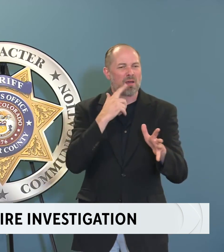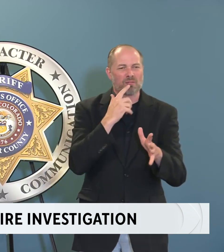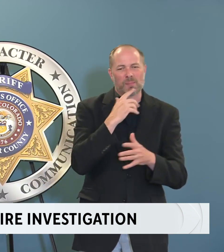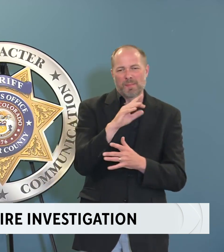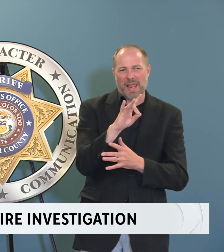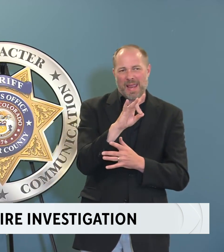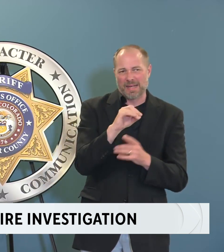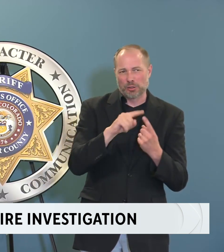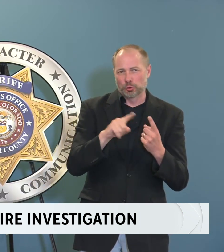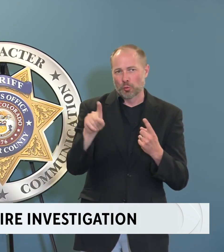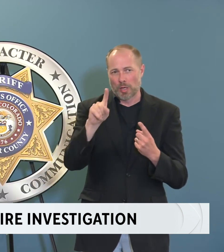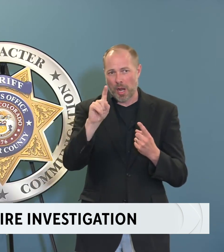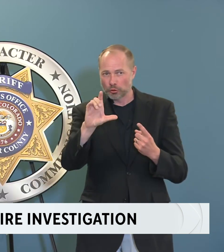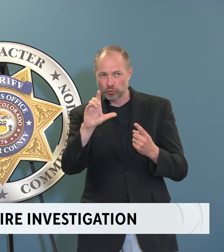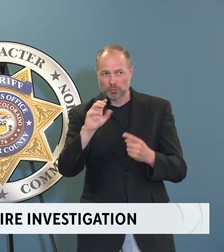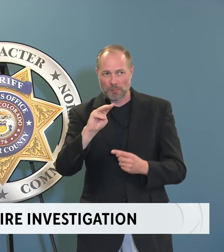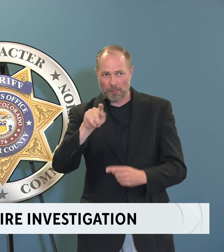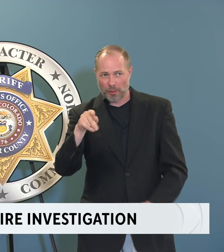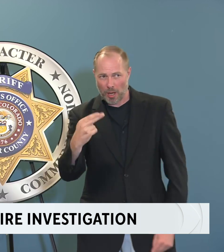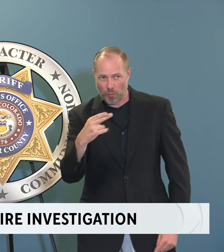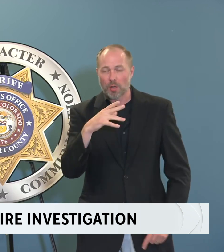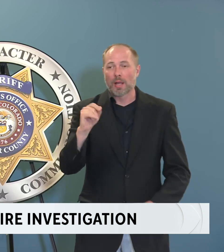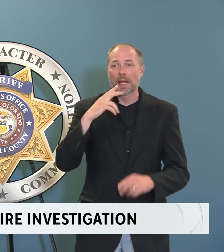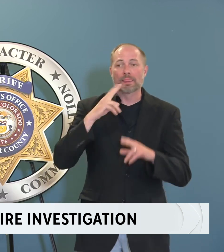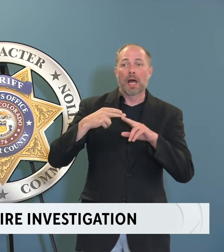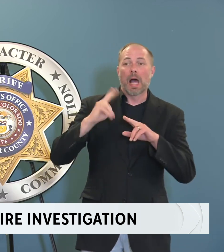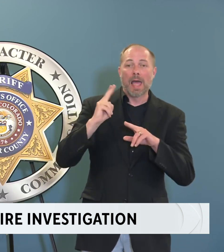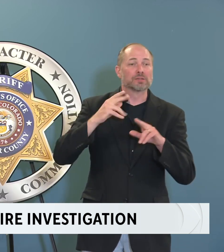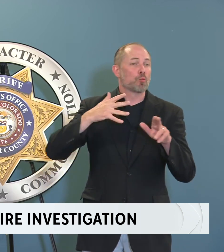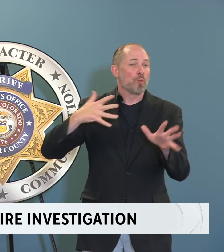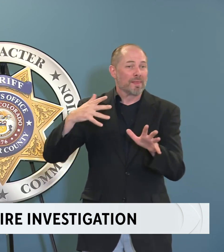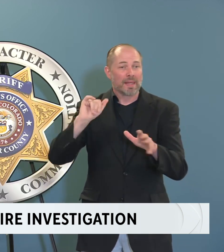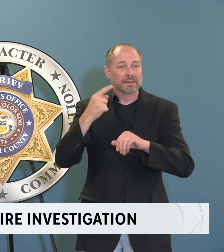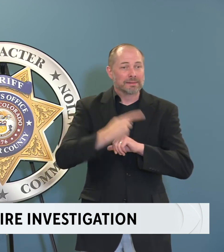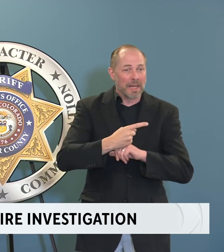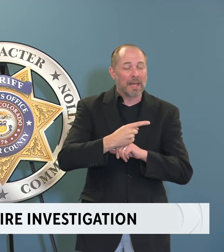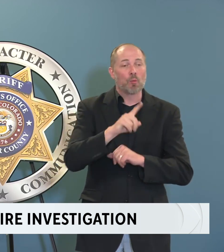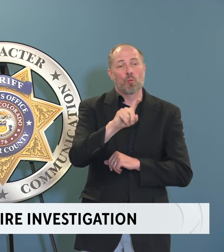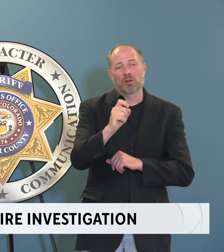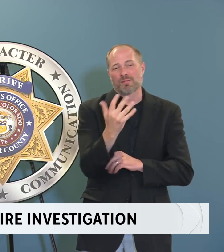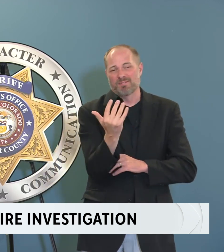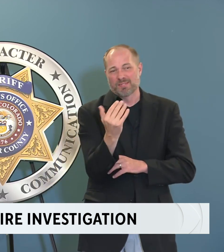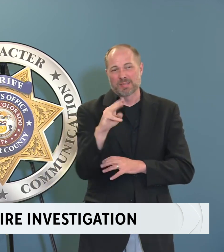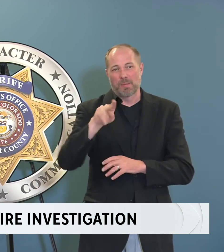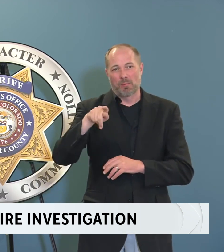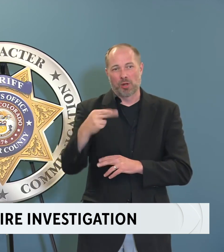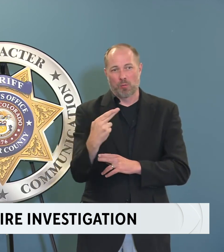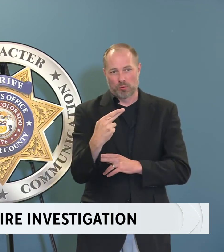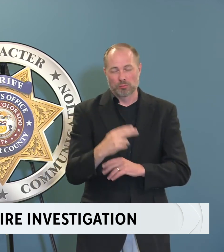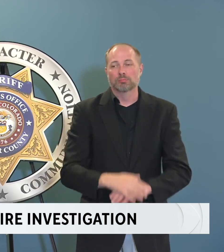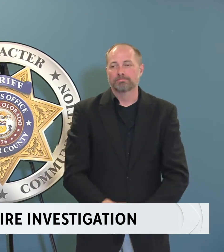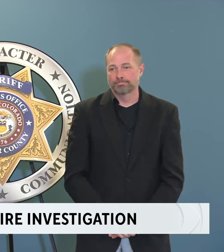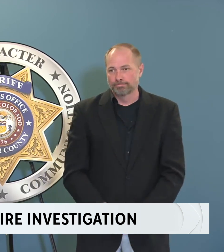THEN EXPERIENCED CISA SUSTAINED WINDS OF 50-60 MILES PER HOUR, FREQUENT GUS BETWEEN 80-100